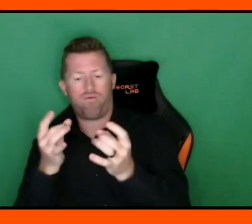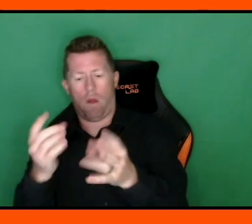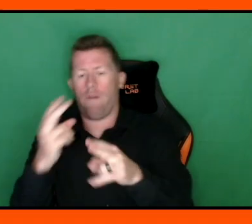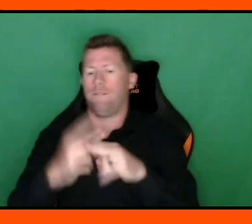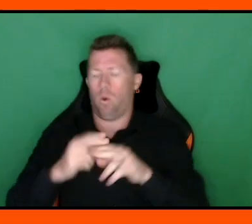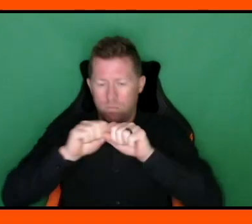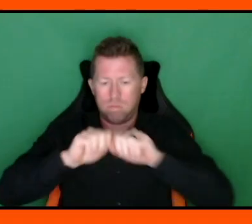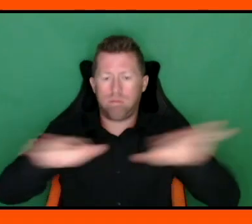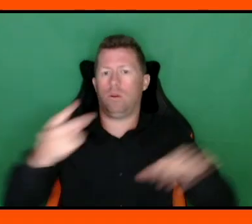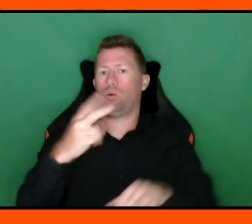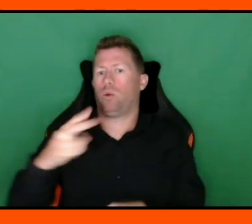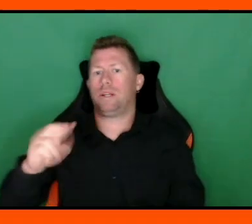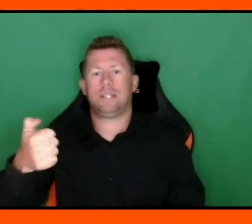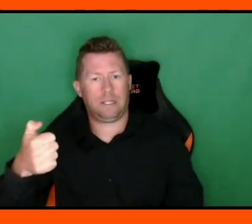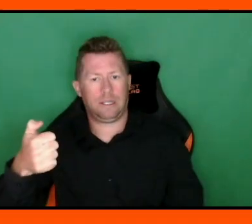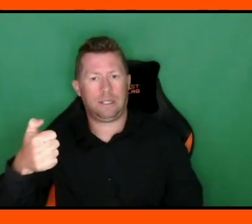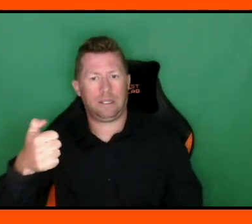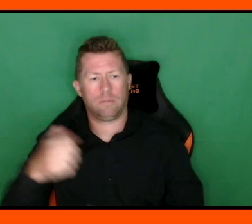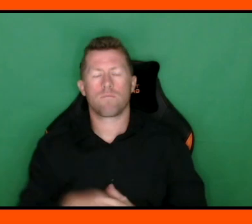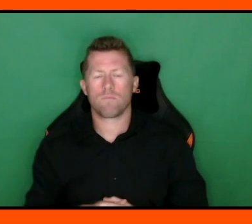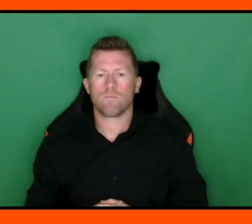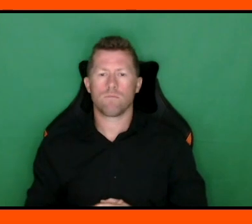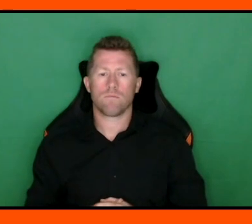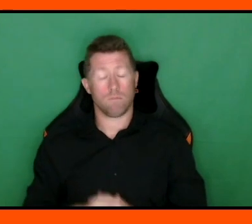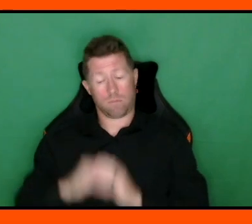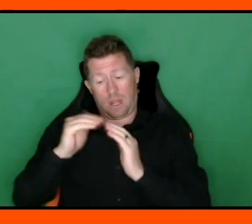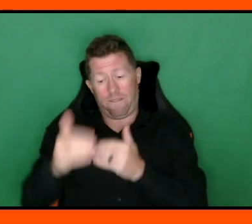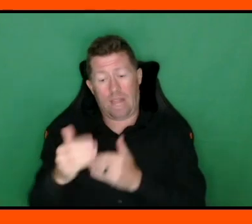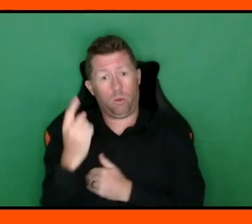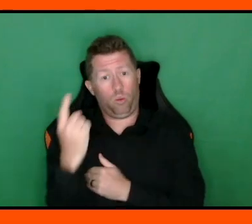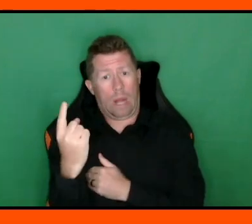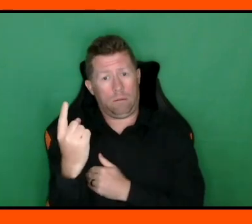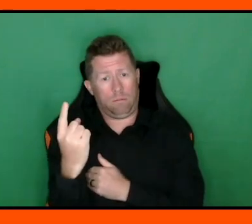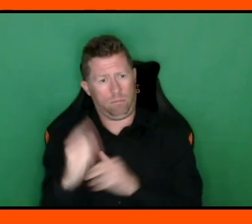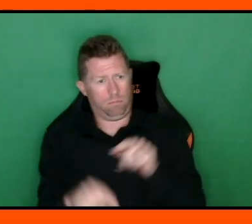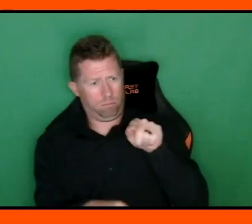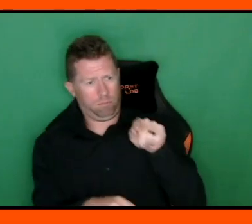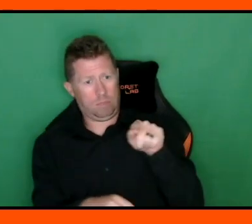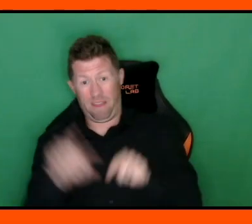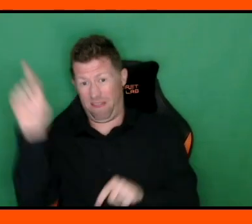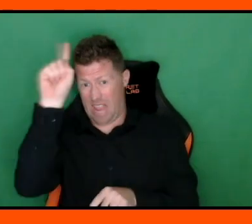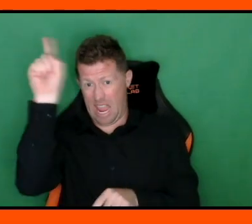Let’s zoom in a little bit more on phase 1 now. This phase is going to open through until the 28th April.